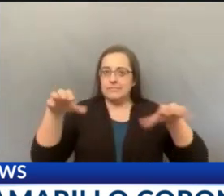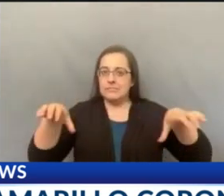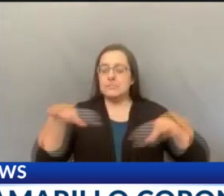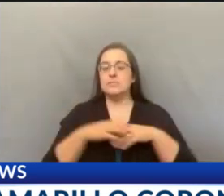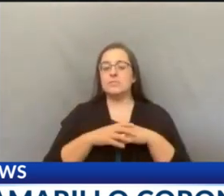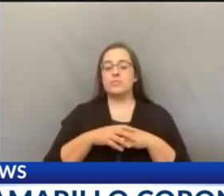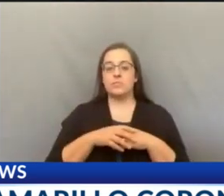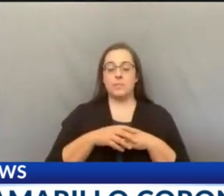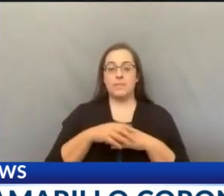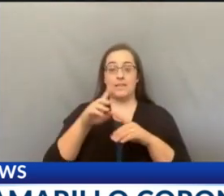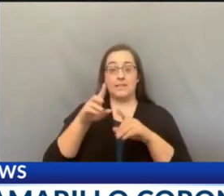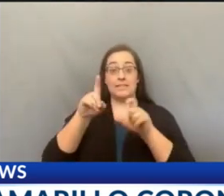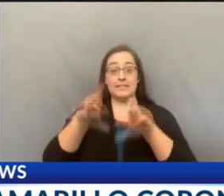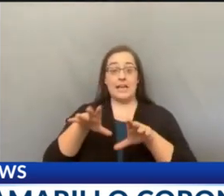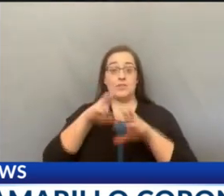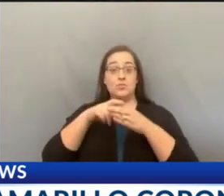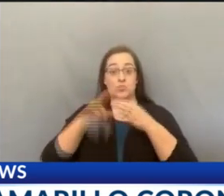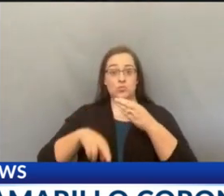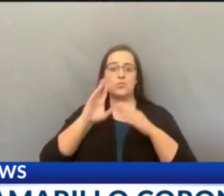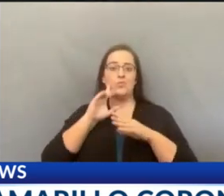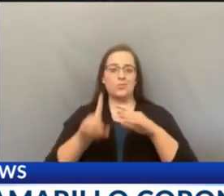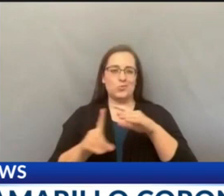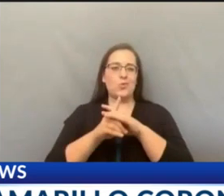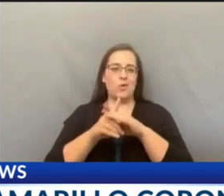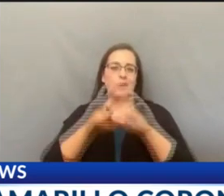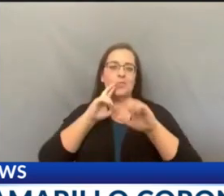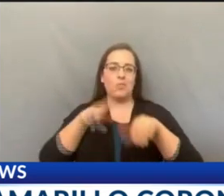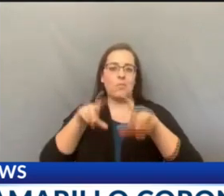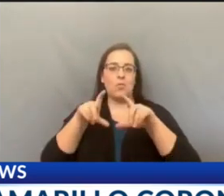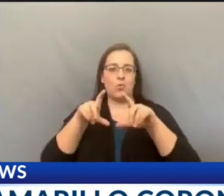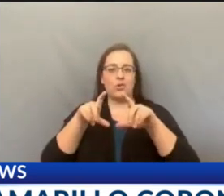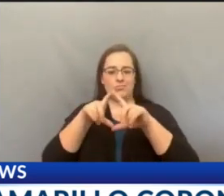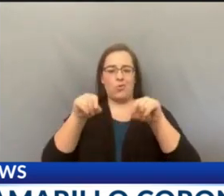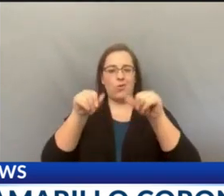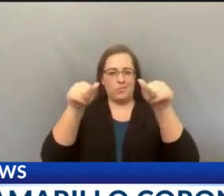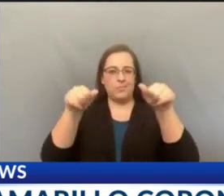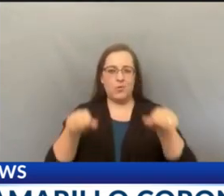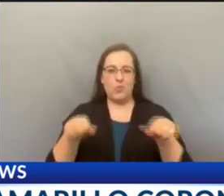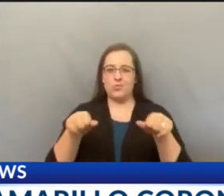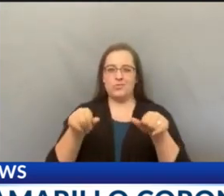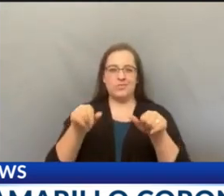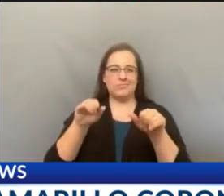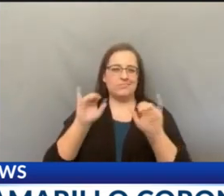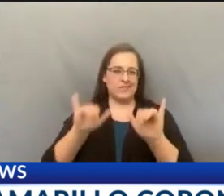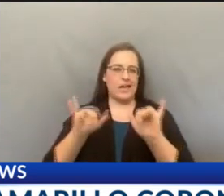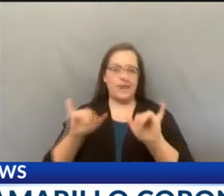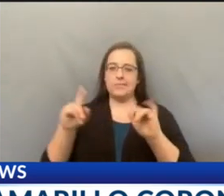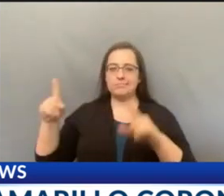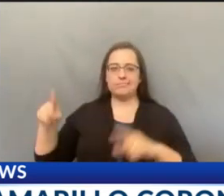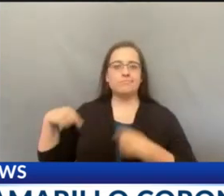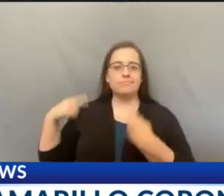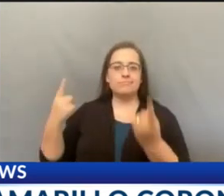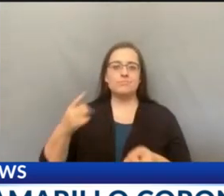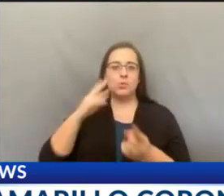THE NUMBERS THIS INFORMATION WILL BE HELPFUL TO NURSING HOME SO THEY CAN COORDINATE THE CARE FOR INDIVIDUALS AND THEIR FACILITIES FOR THE TEST RESULTS